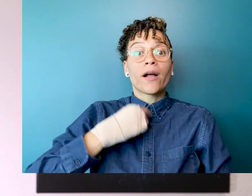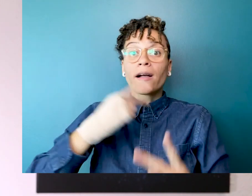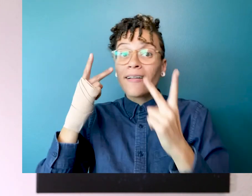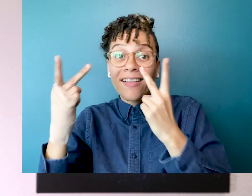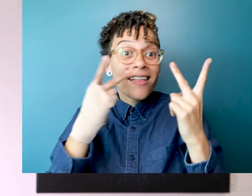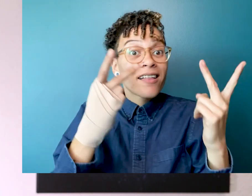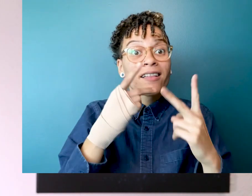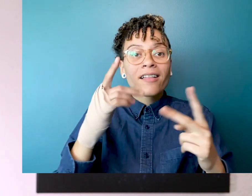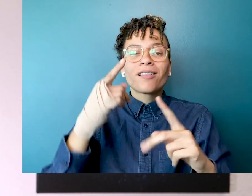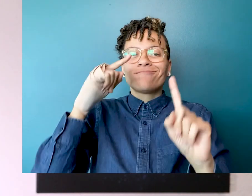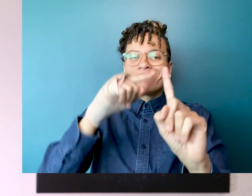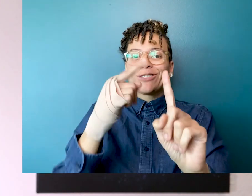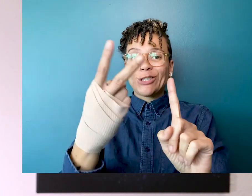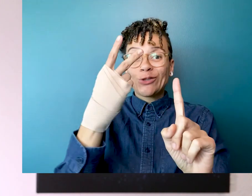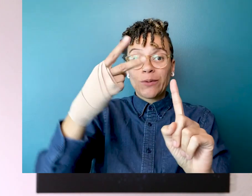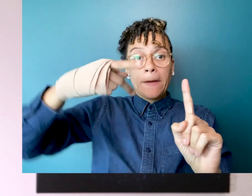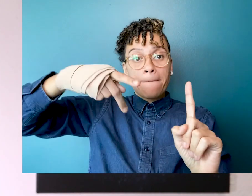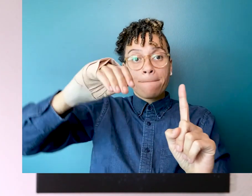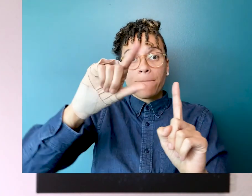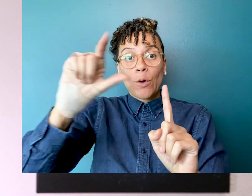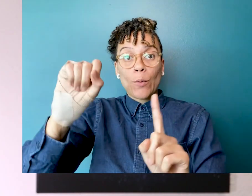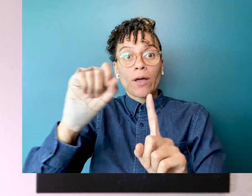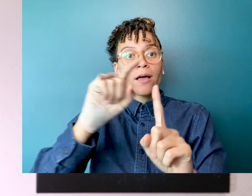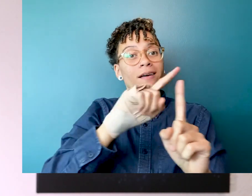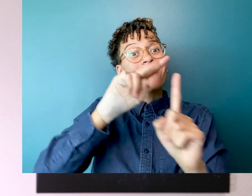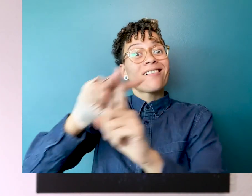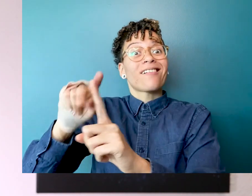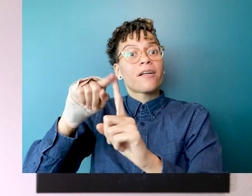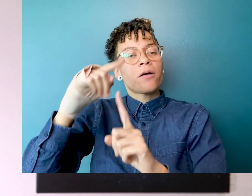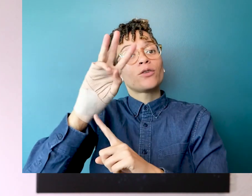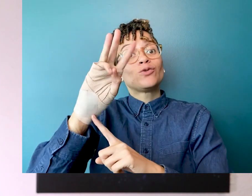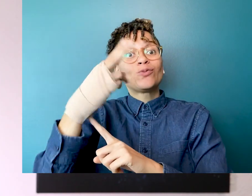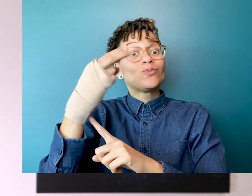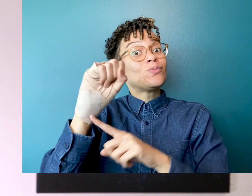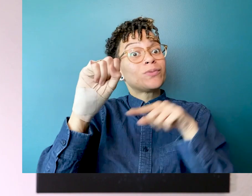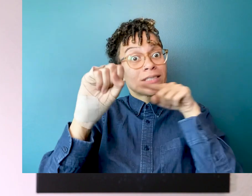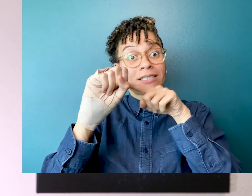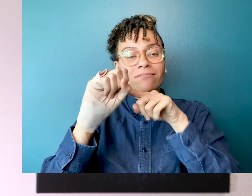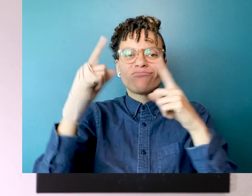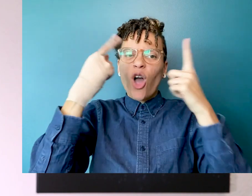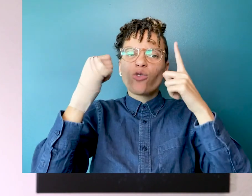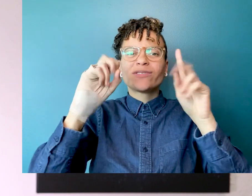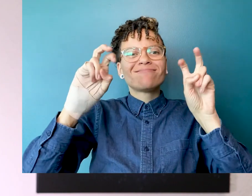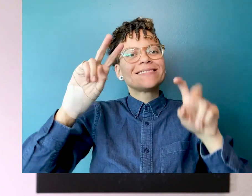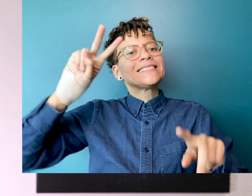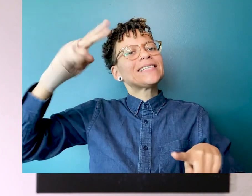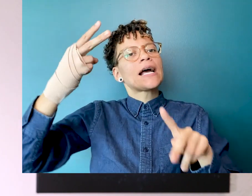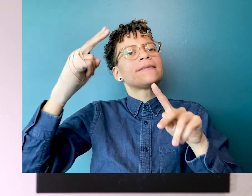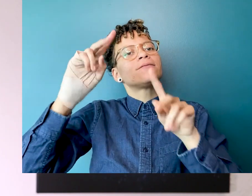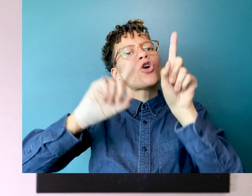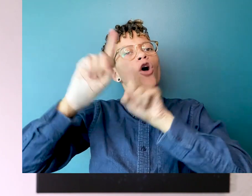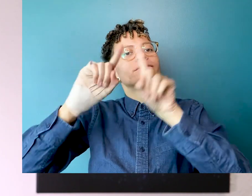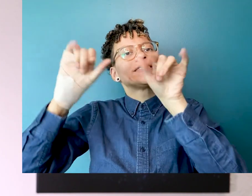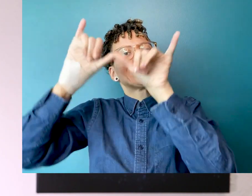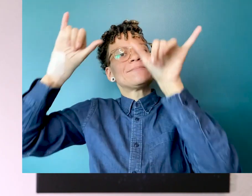popular form of house division for several hundred years, for nearly a millennia, it